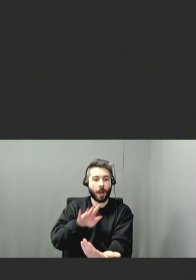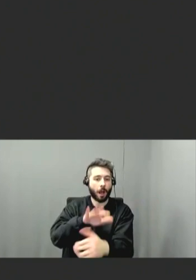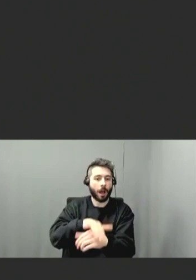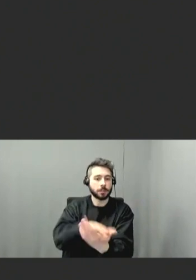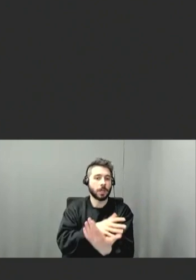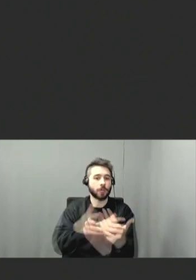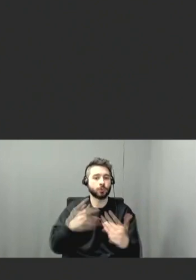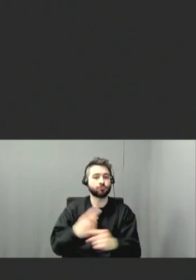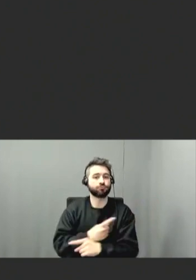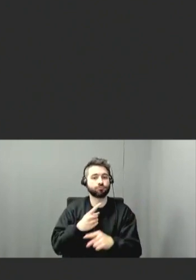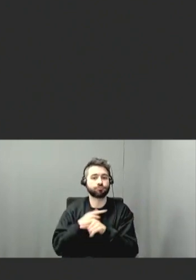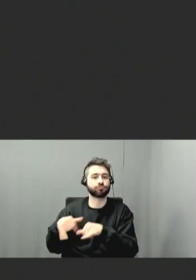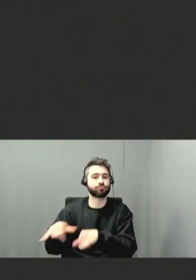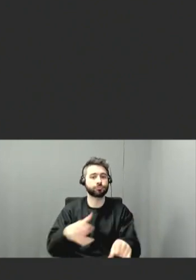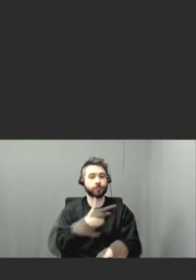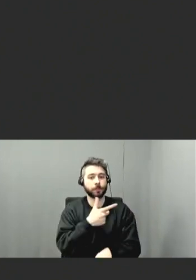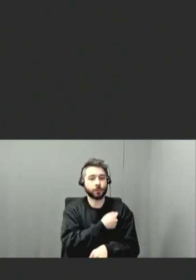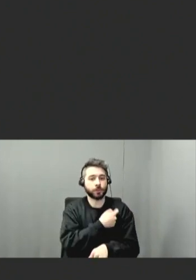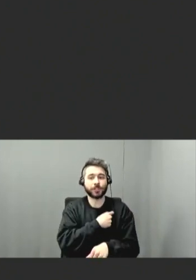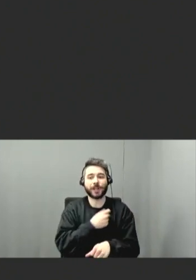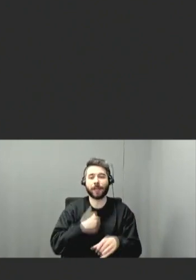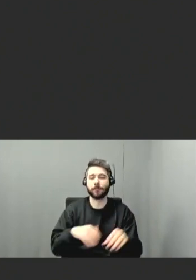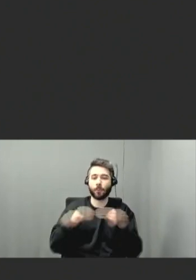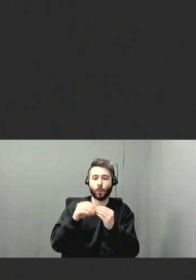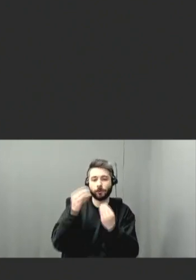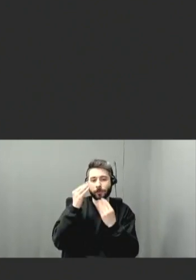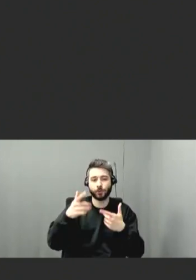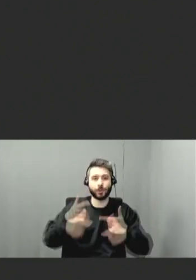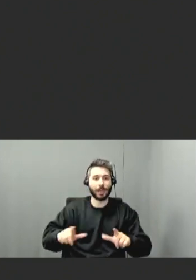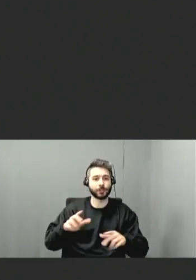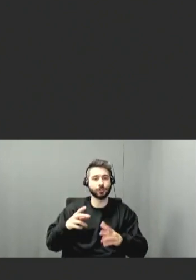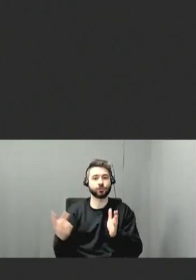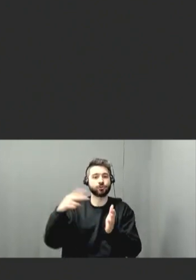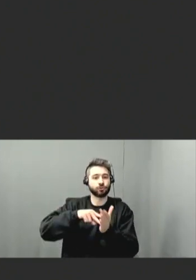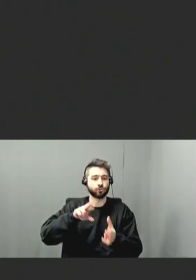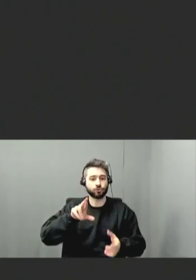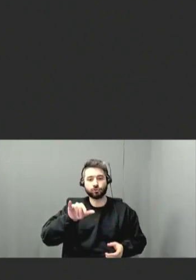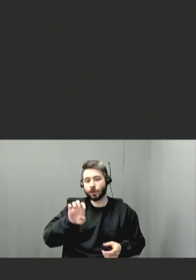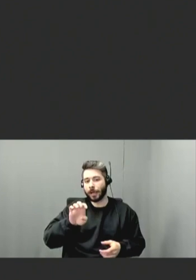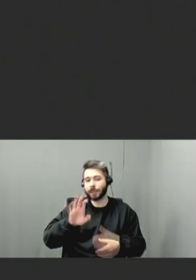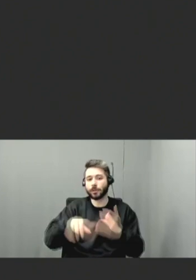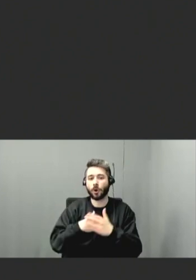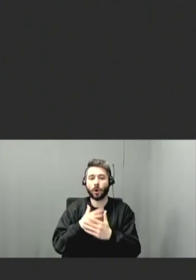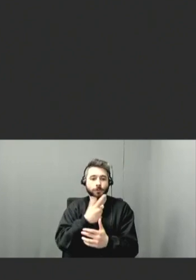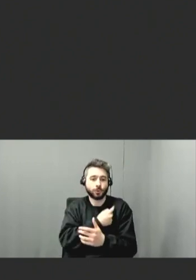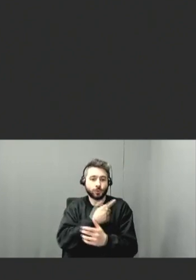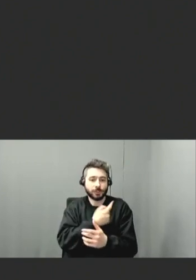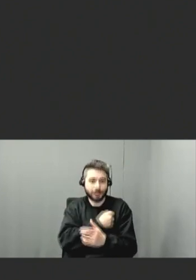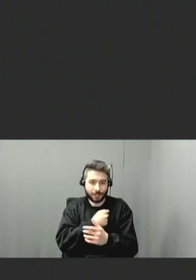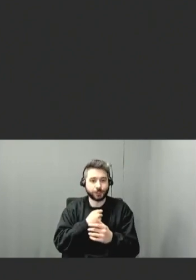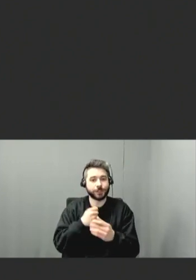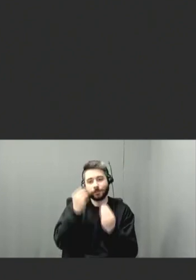And there's more immunization about Let's Rise and access to all routine immunization resources and data on CDC website.